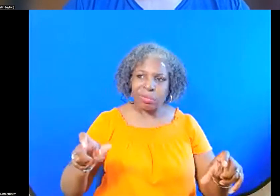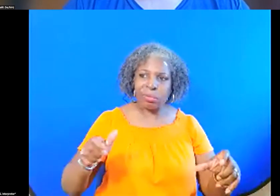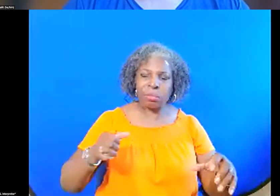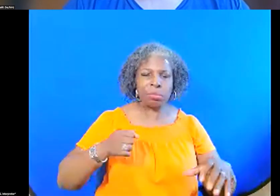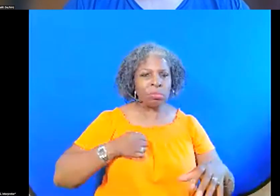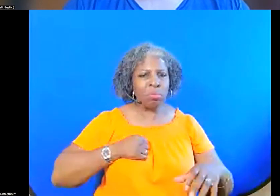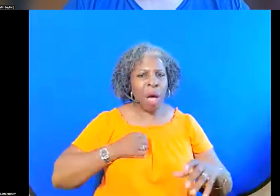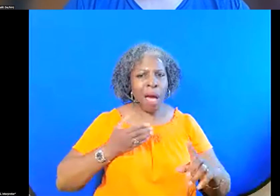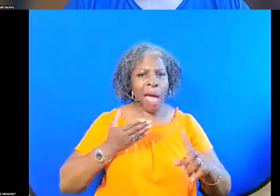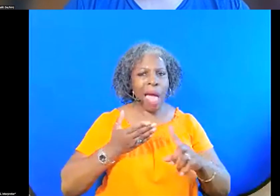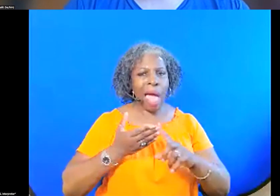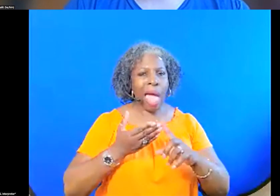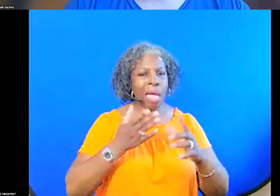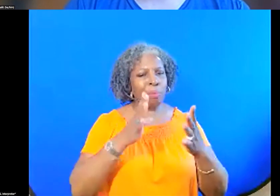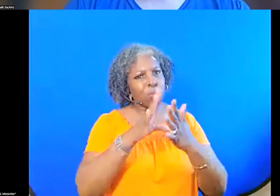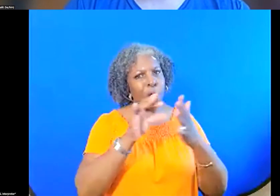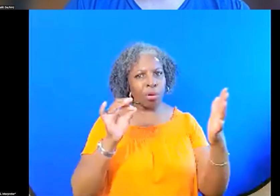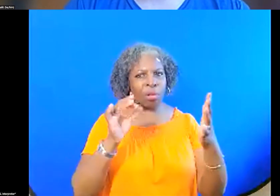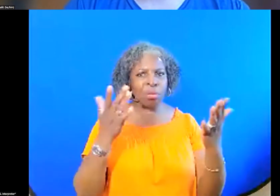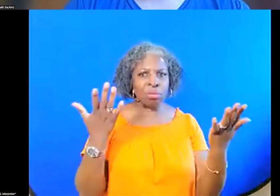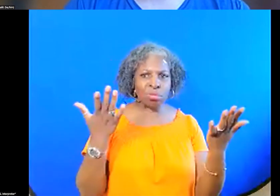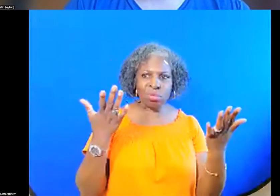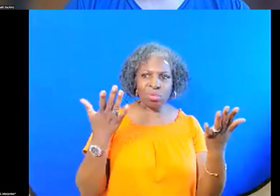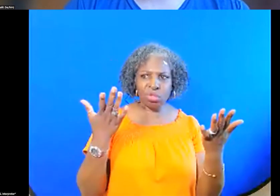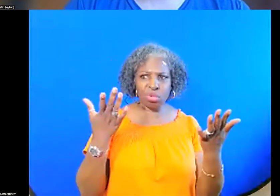create ecosystems that sustain themselves, but also provide, which